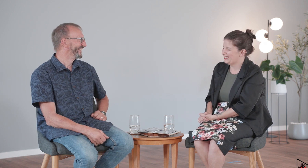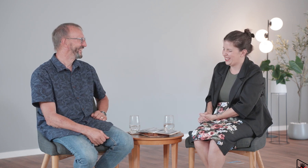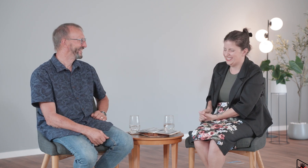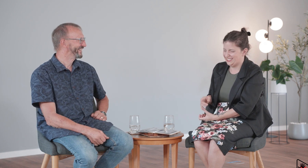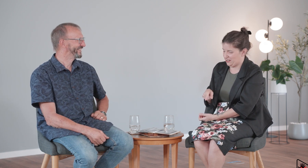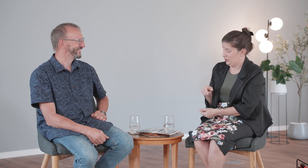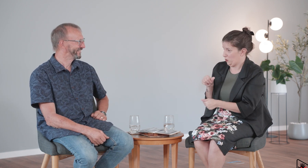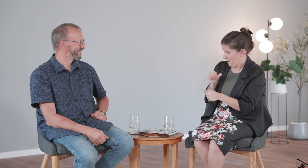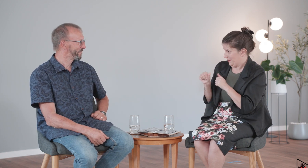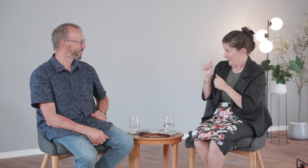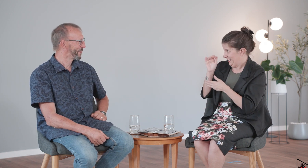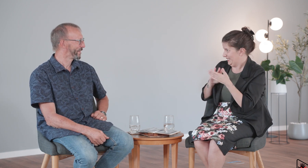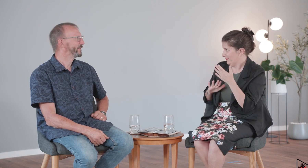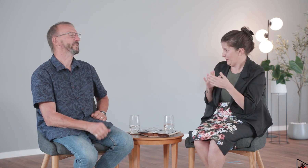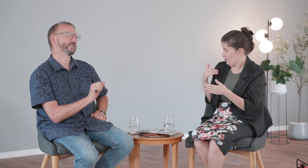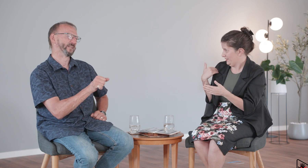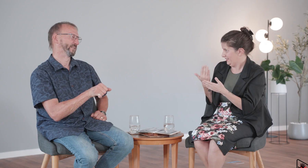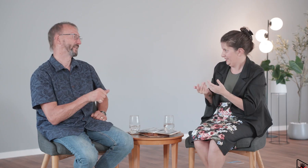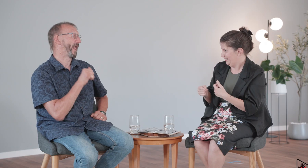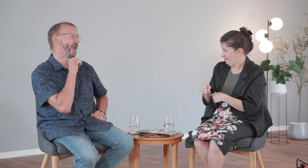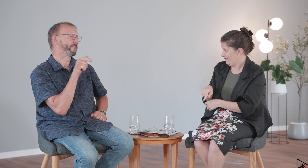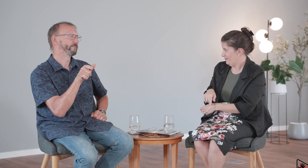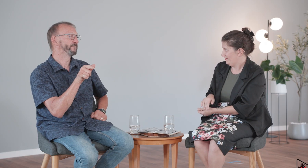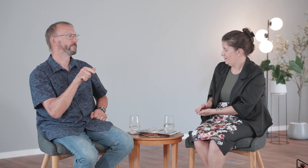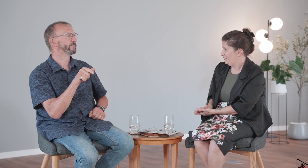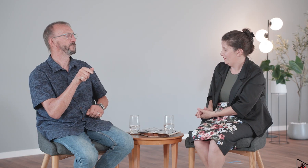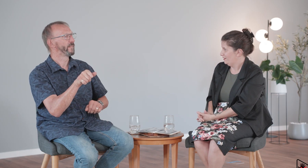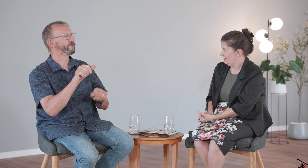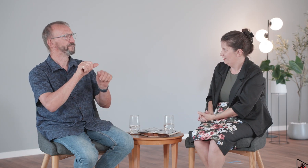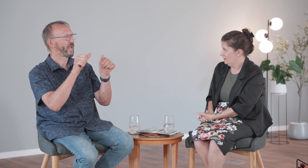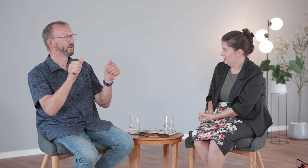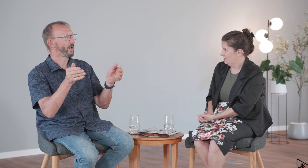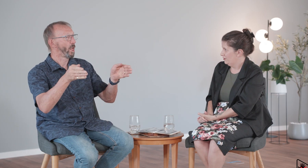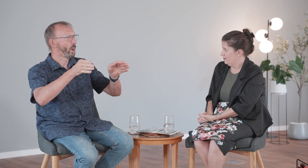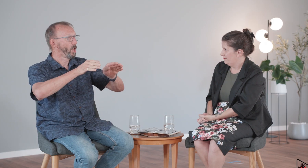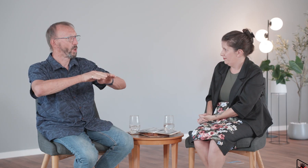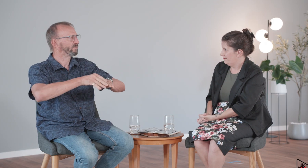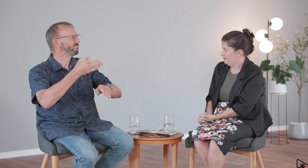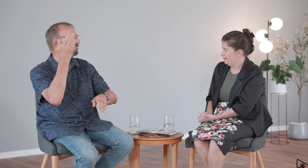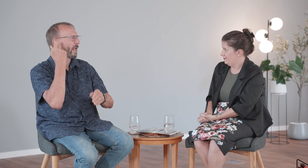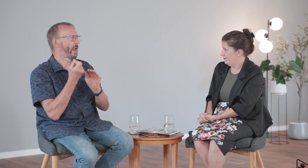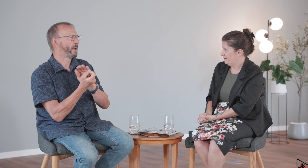that. It was really enjoyable. So this was one of your best experiences you think? Yeah, it was.